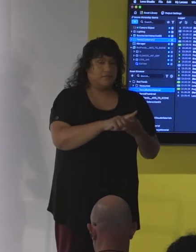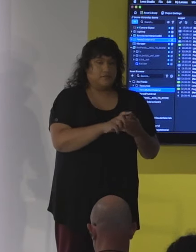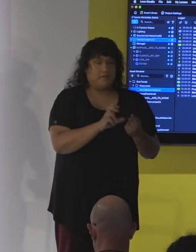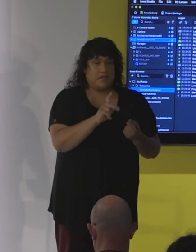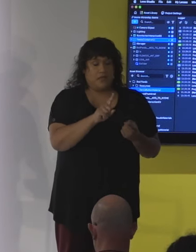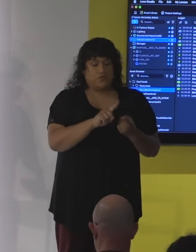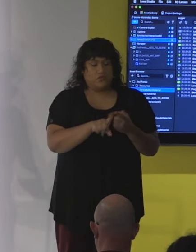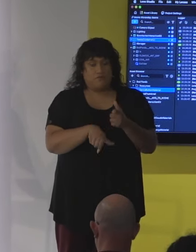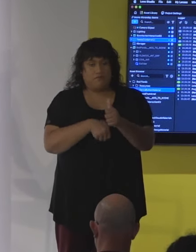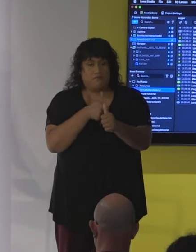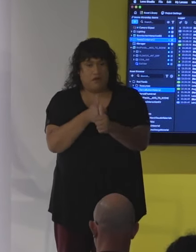Let's refresh.